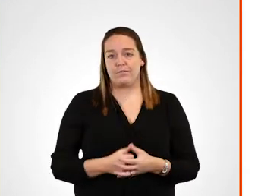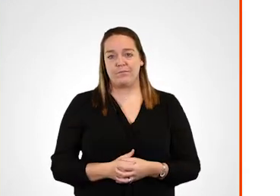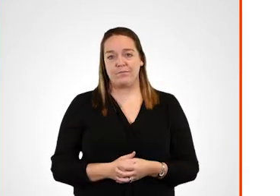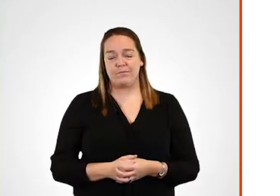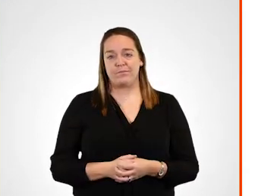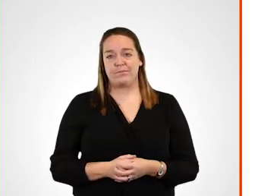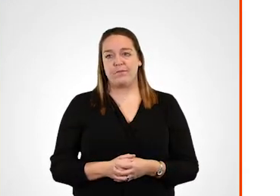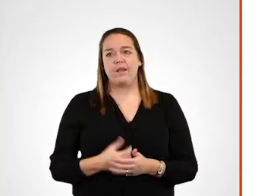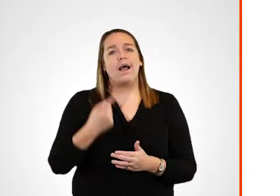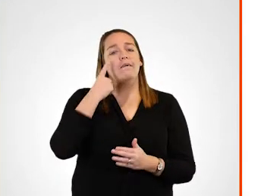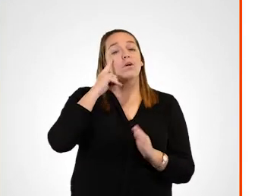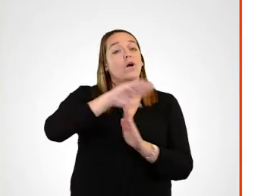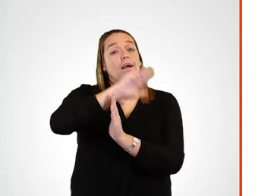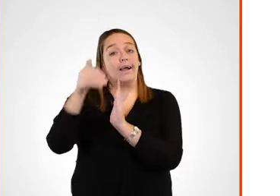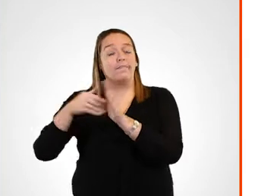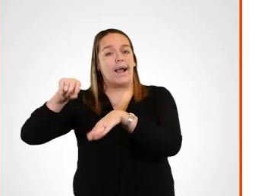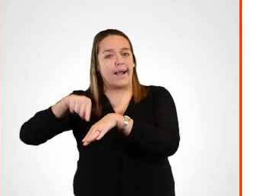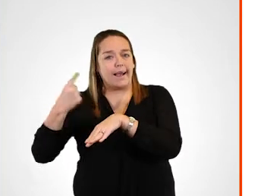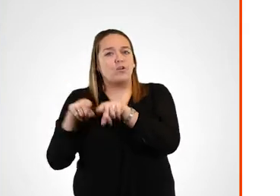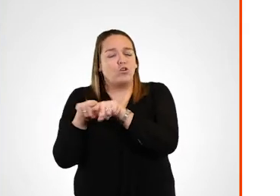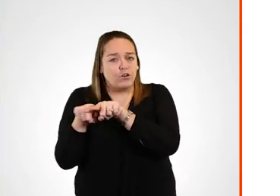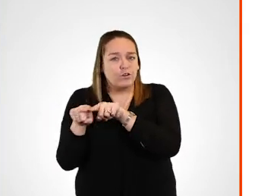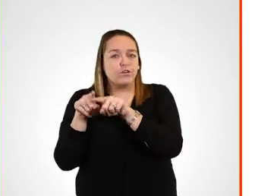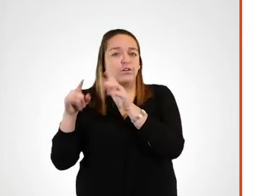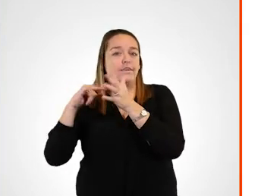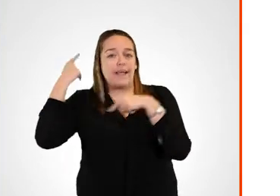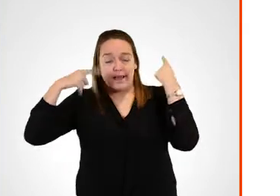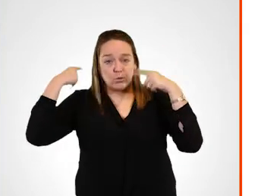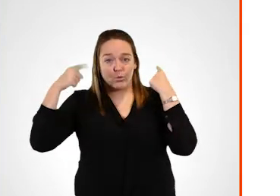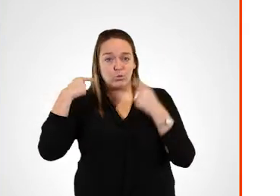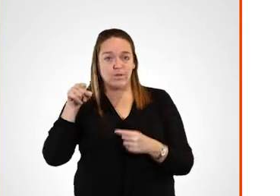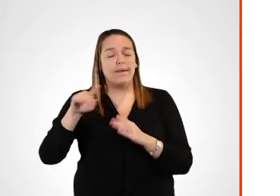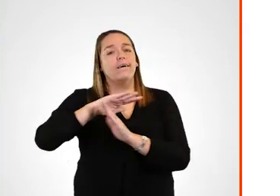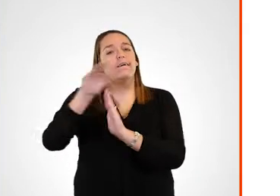but when we come to the late emerging sounds in the final position,